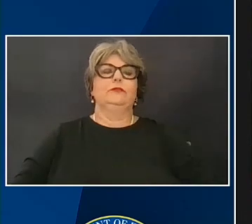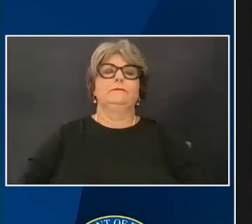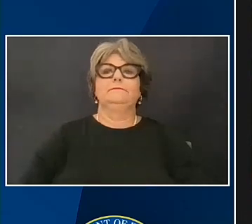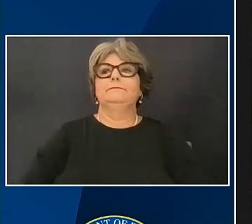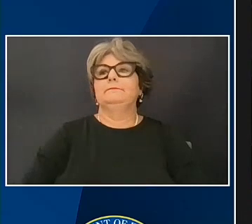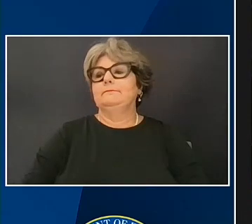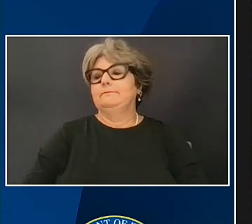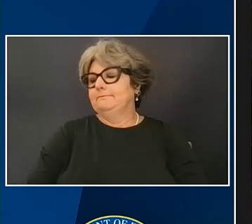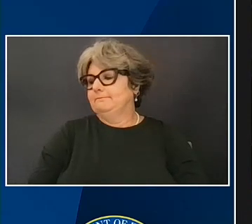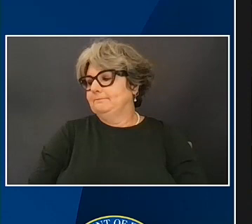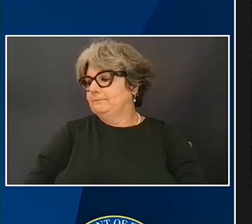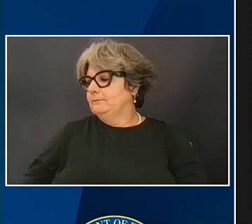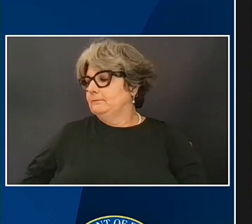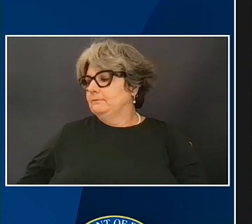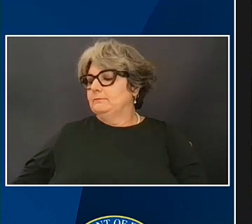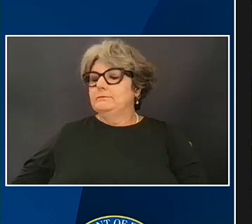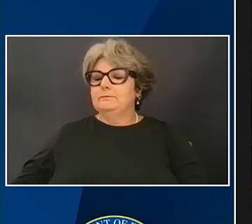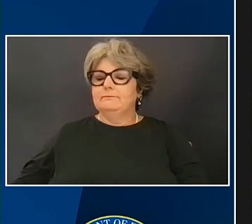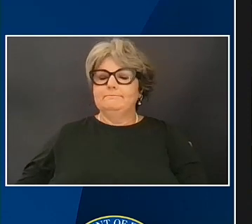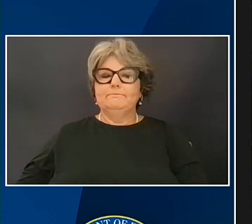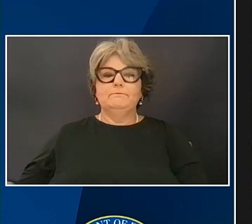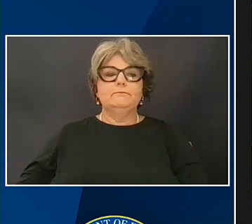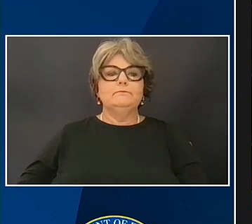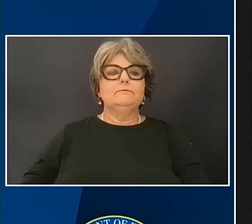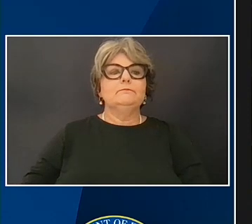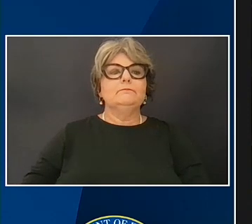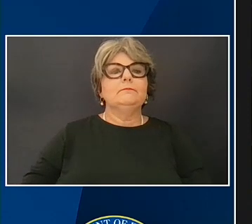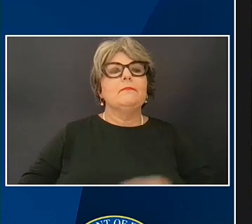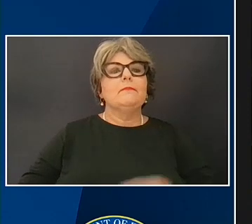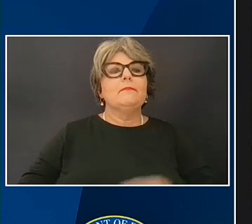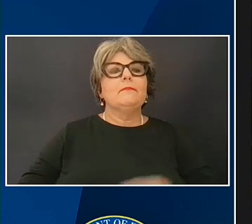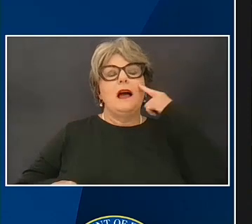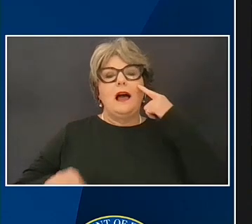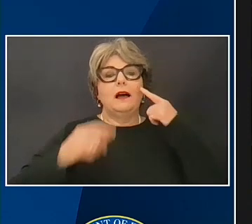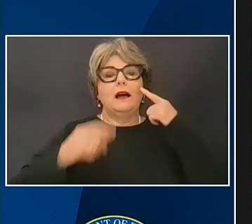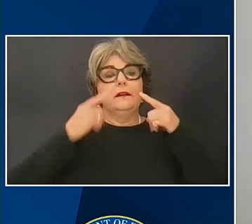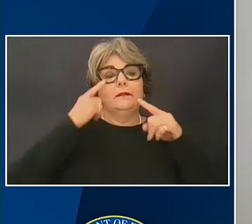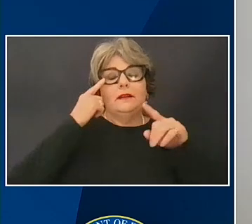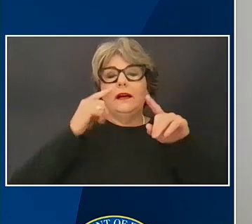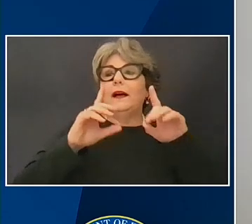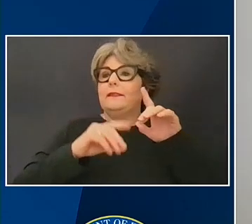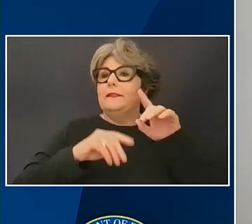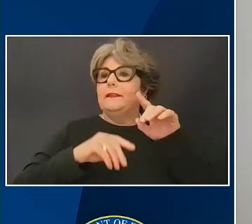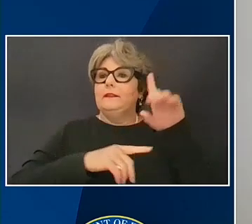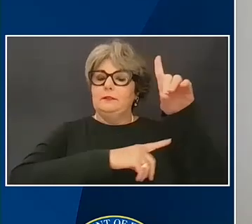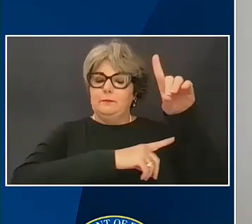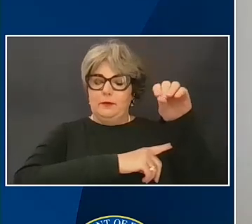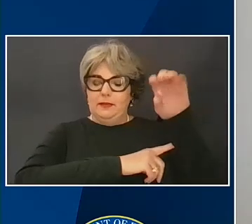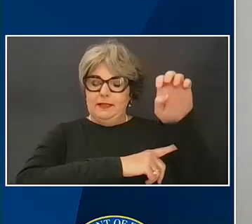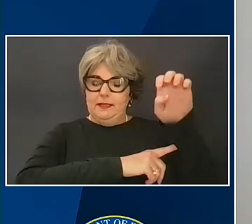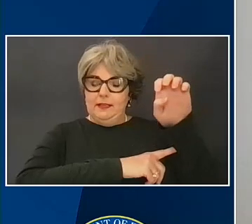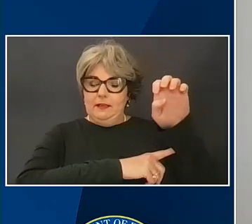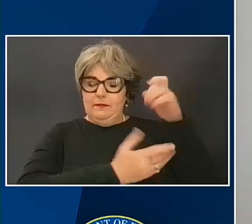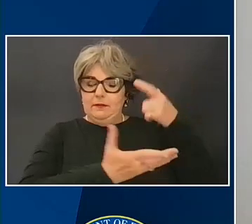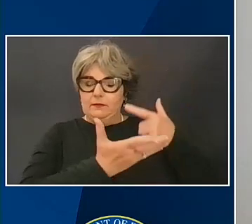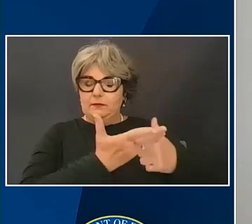Yeah. And thank you, Denise. And I think, I mean, I think Barmak, you're speaking to an issue that frankly, has